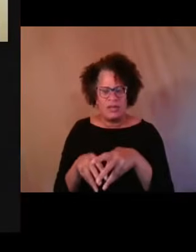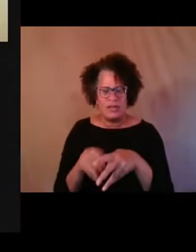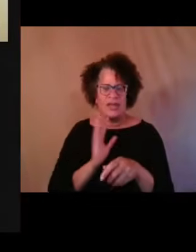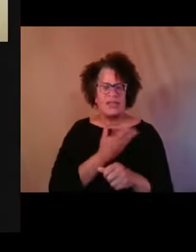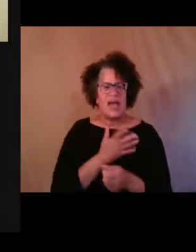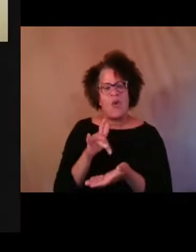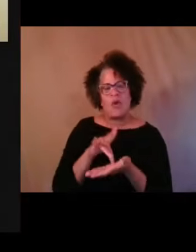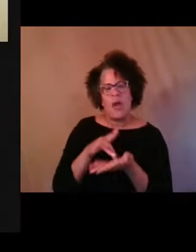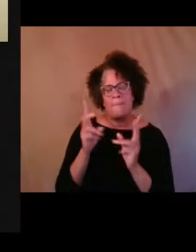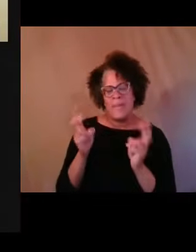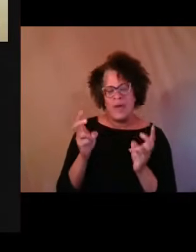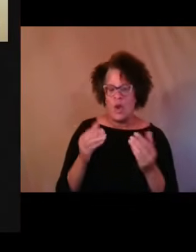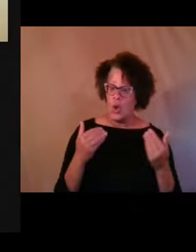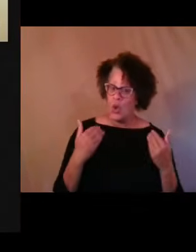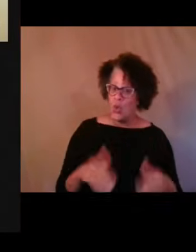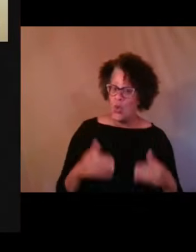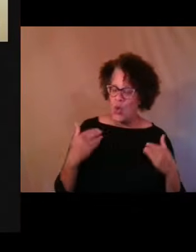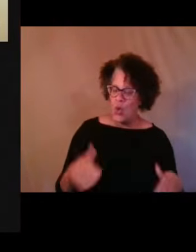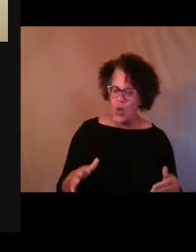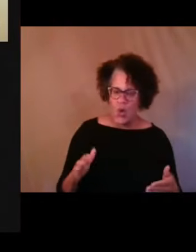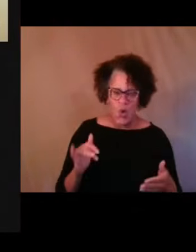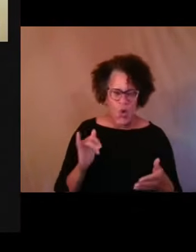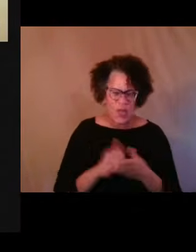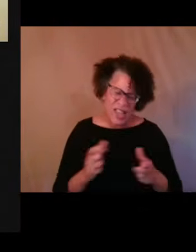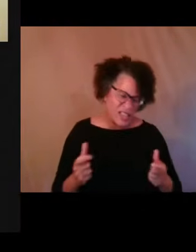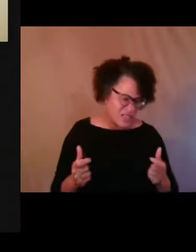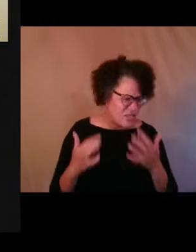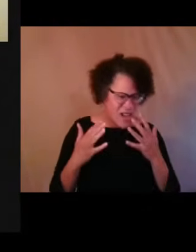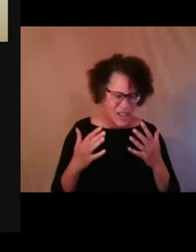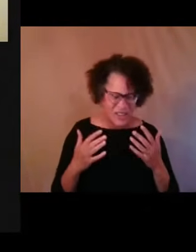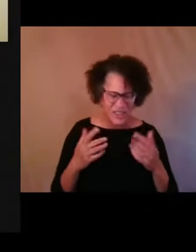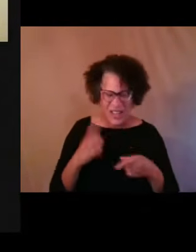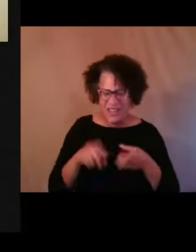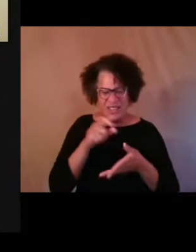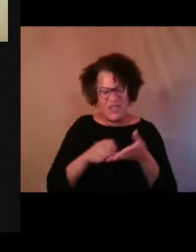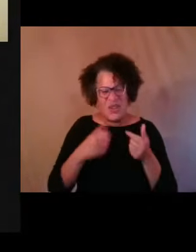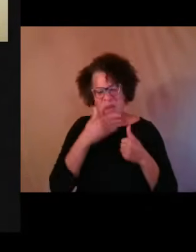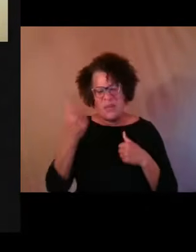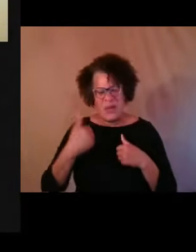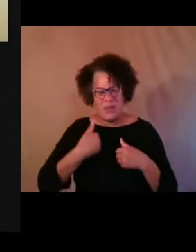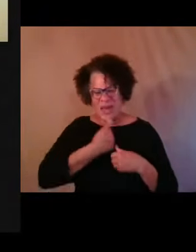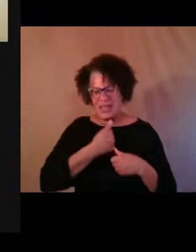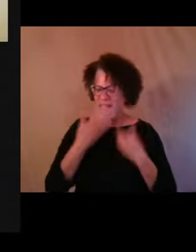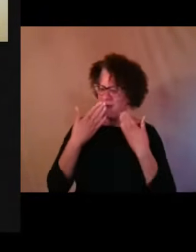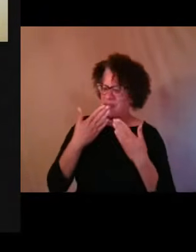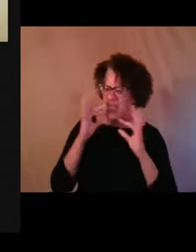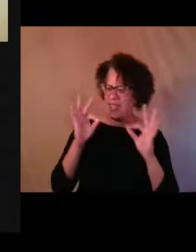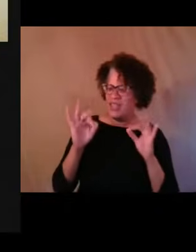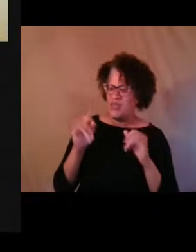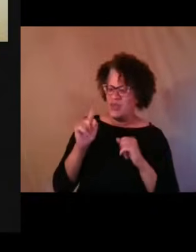Ooh, that's fire. I couldn't have written. Thank you. Thank you, Judith. Thank you, Vilissa.